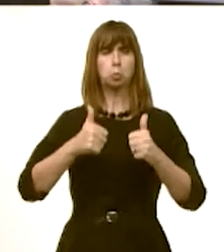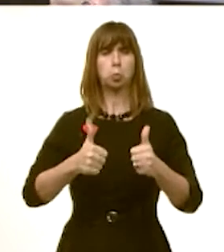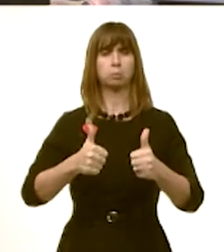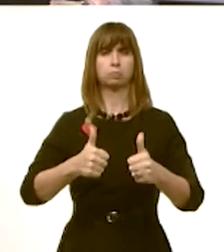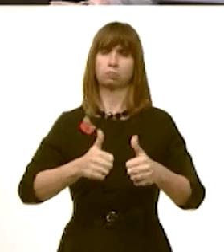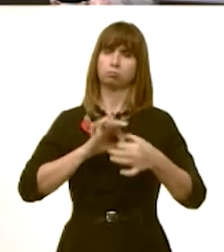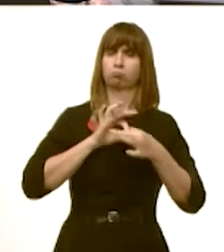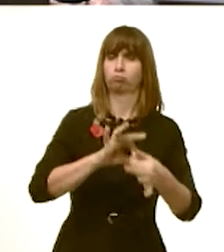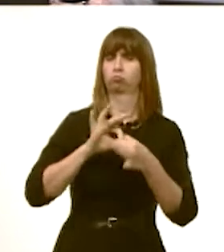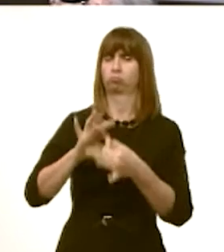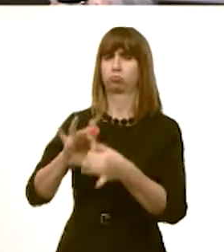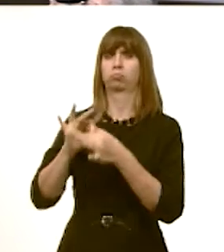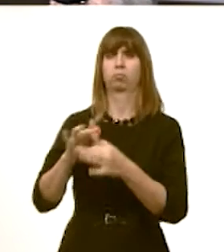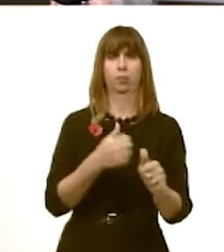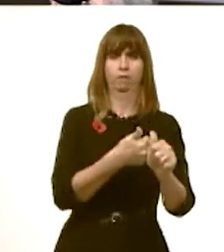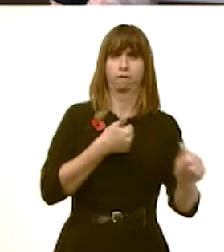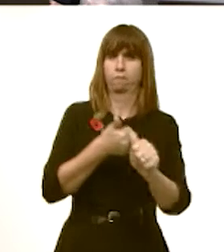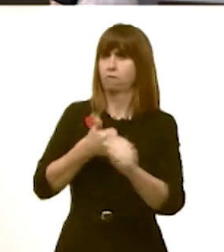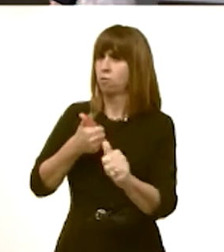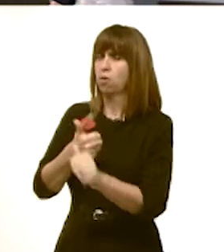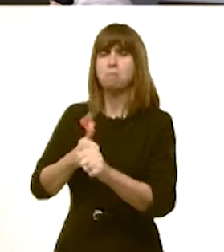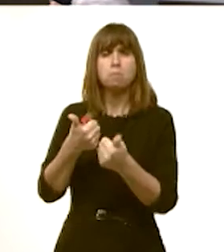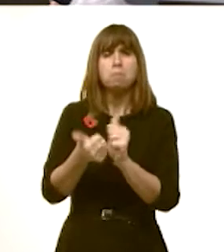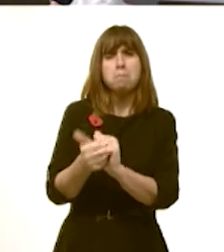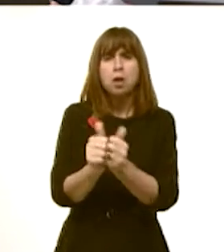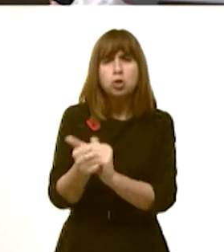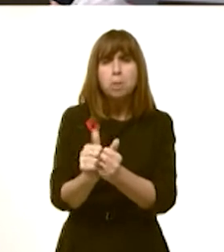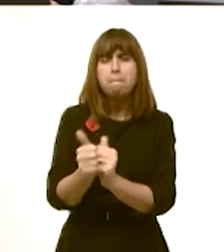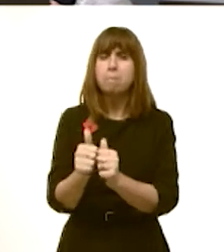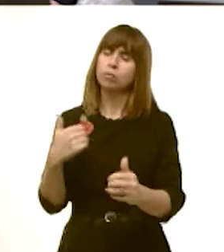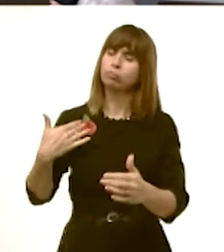that weíve developed within Wales and the partnerships that have been formed over many decades.